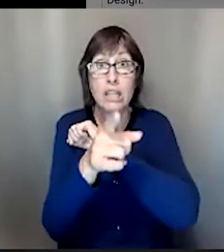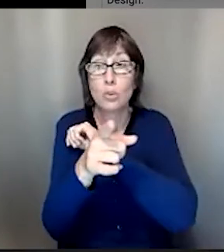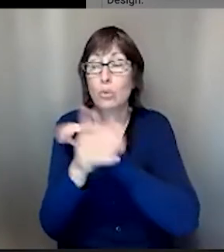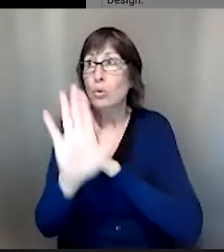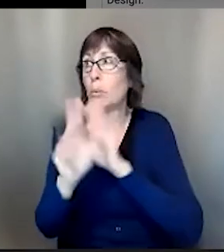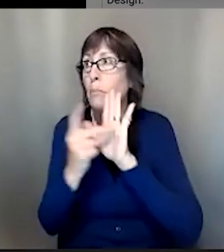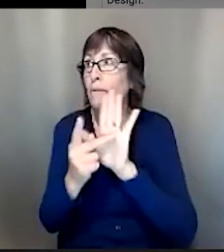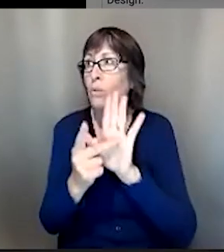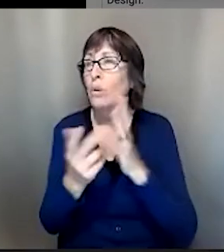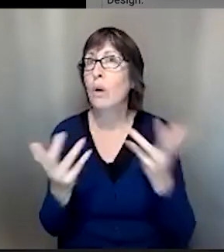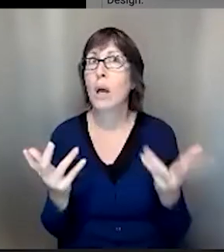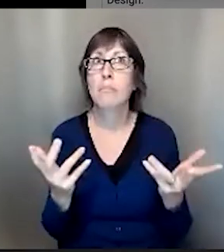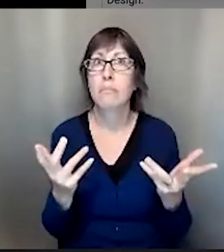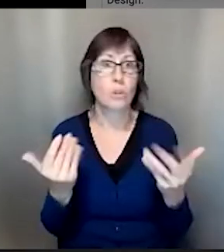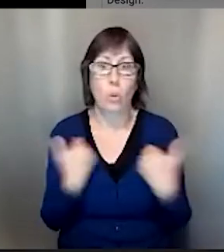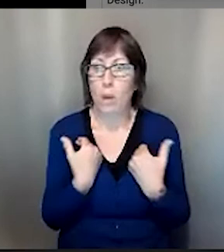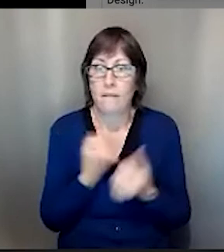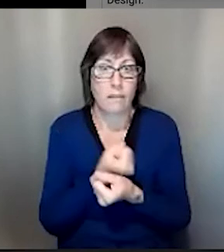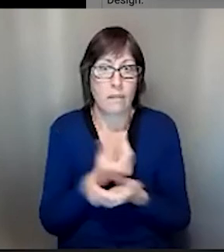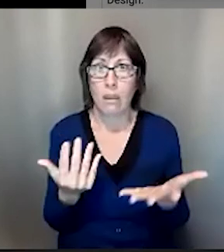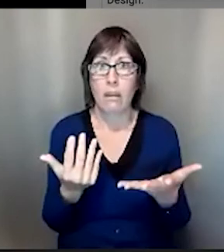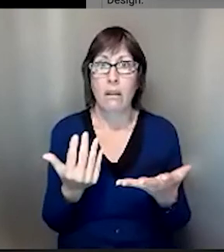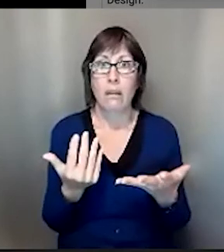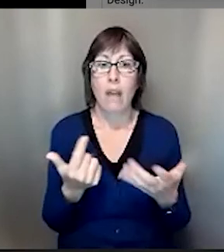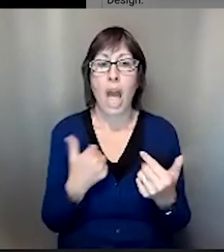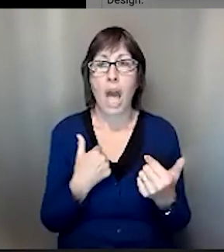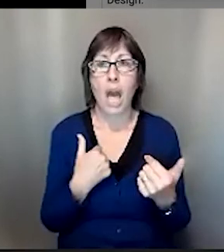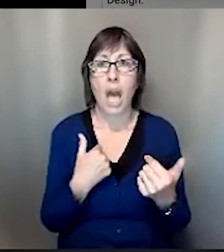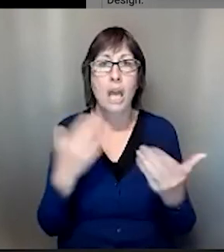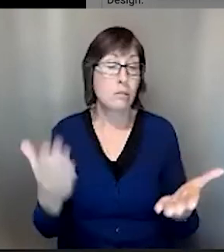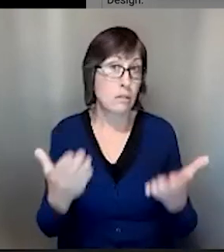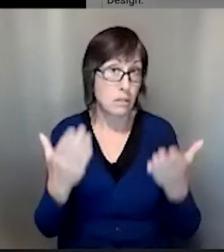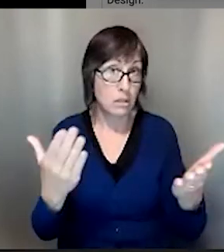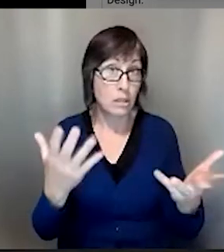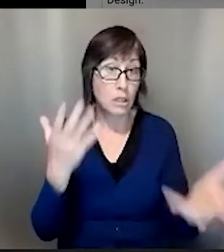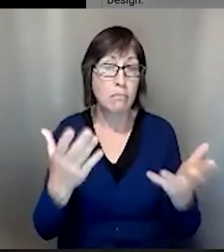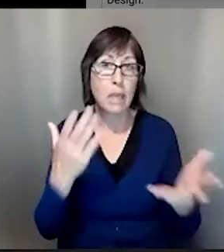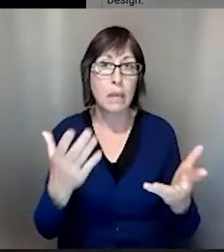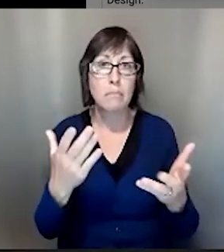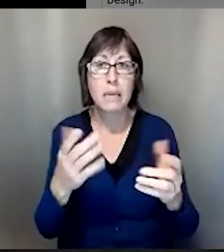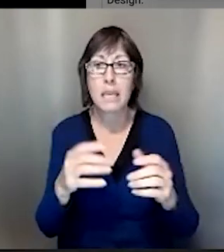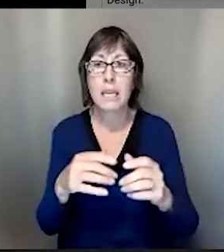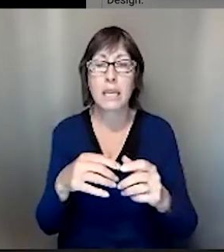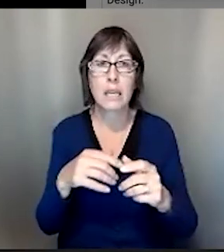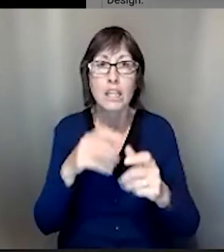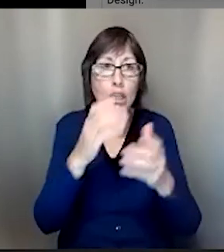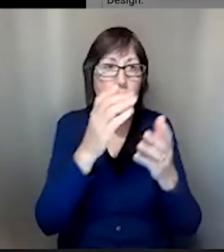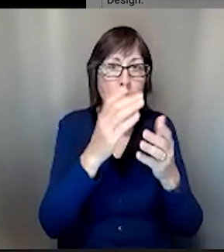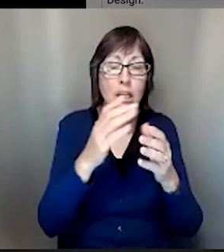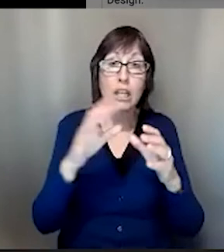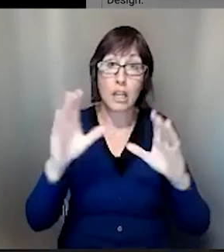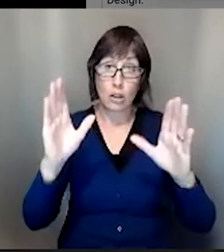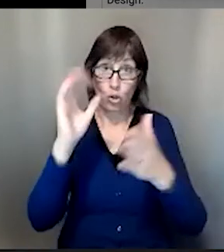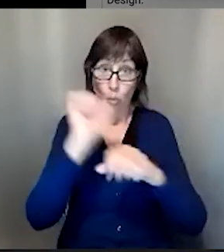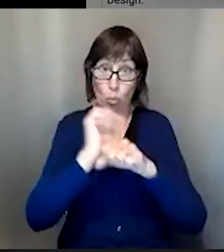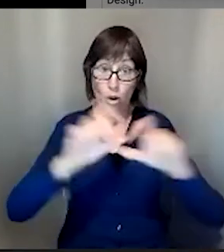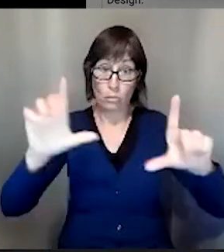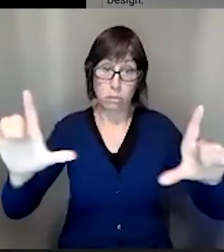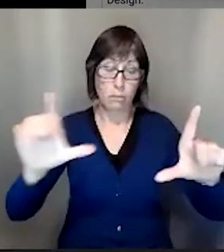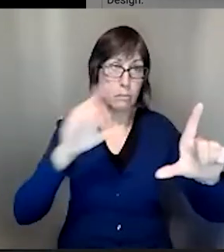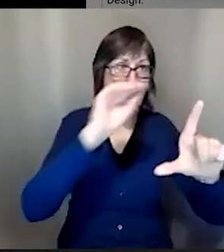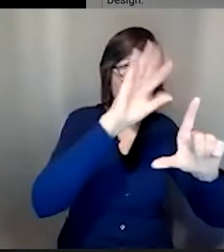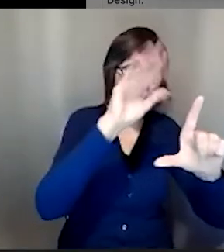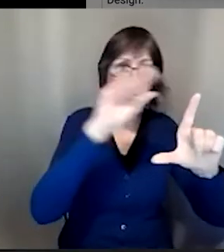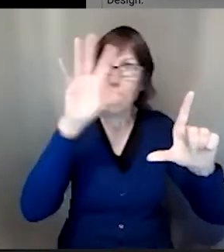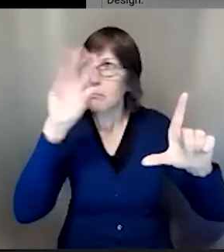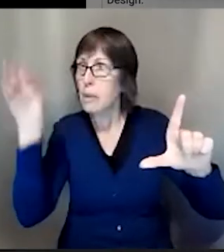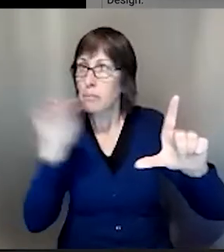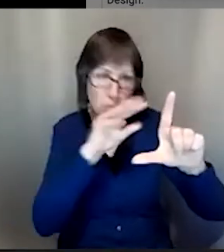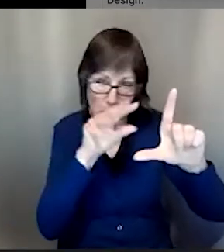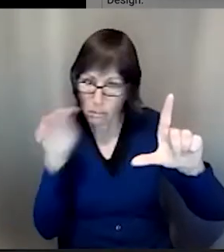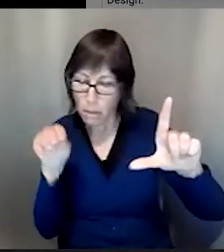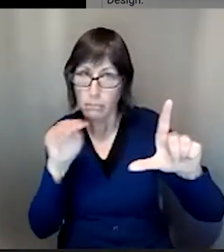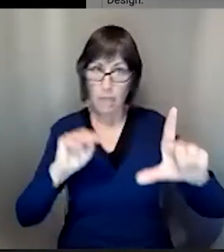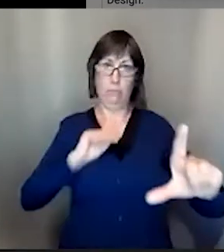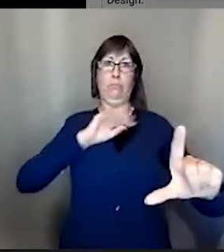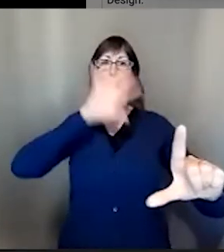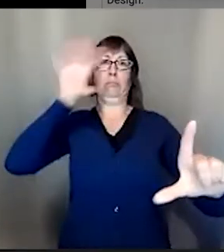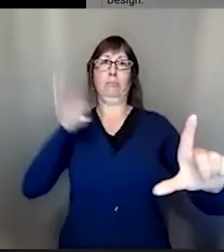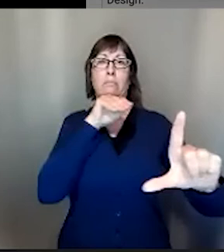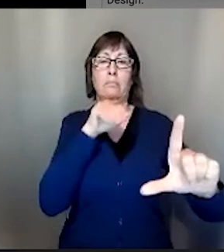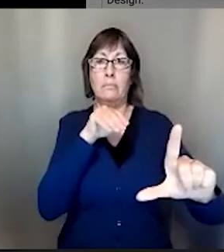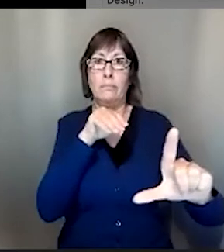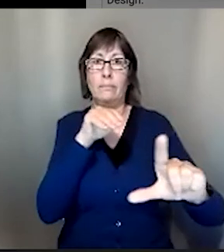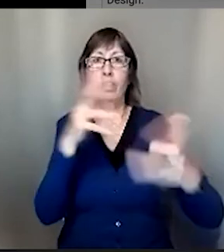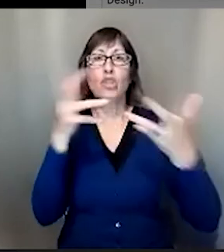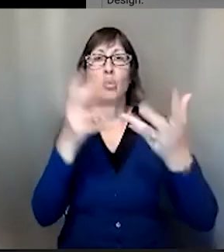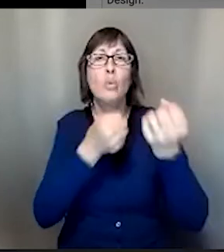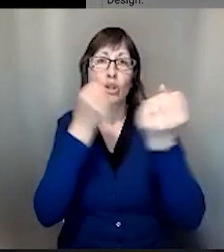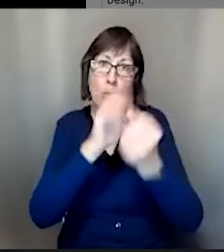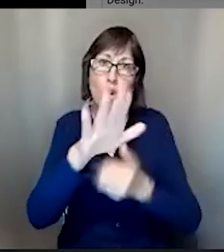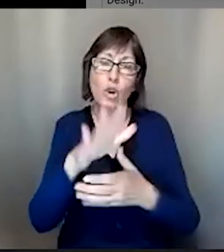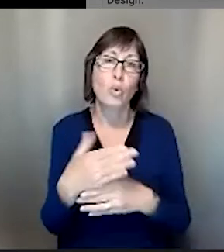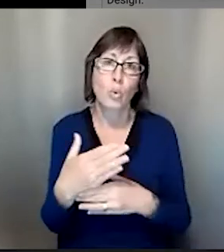to it at a later time, or you can save and validate